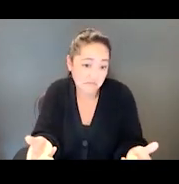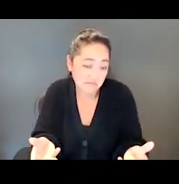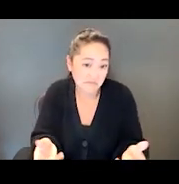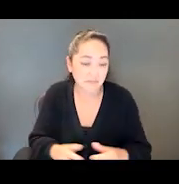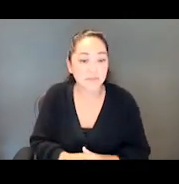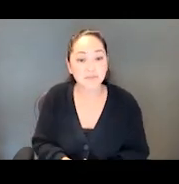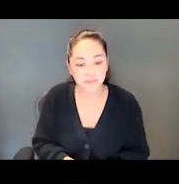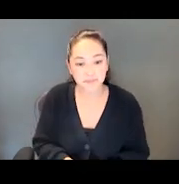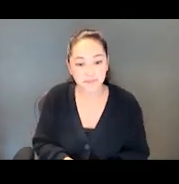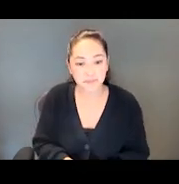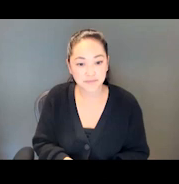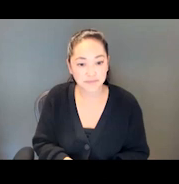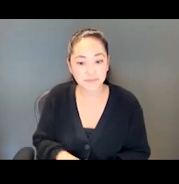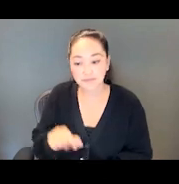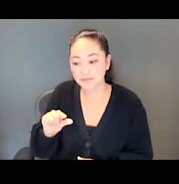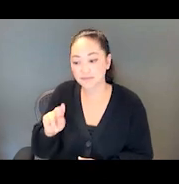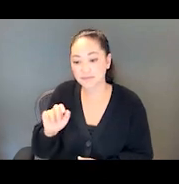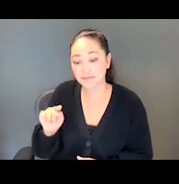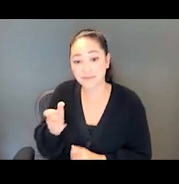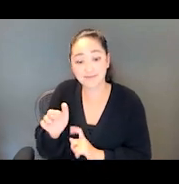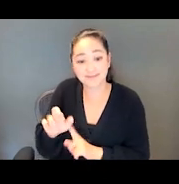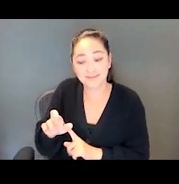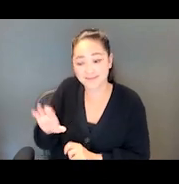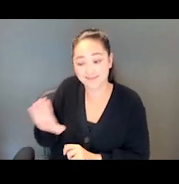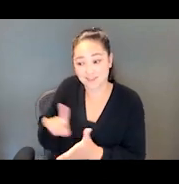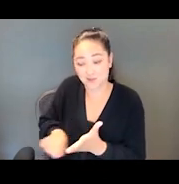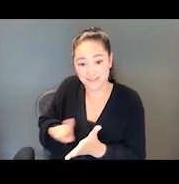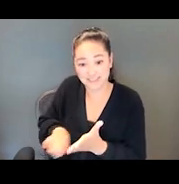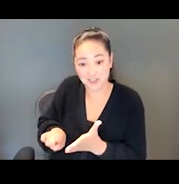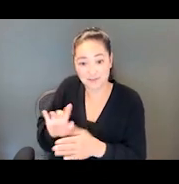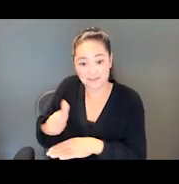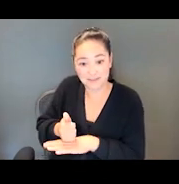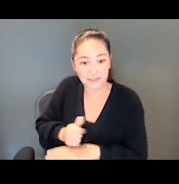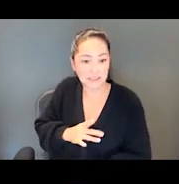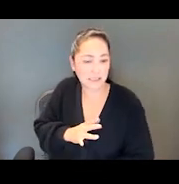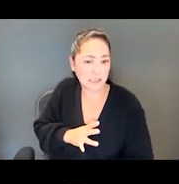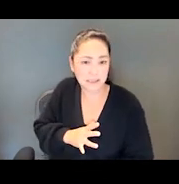who was like a research station learned when I was in undergrad and the idea of it being,